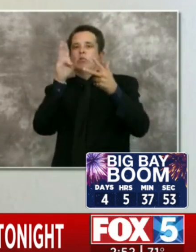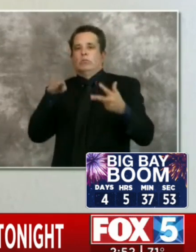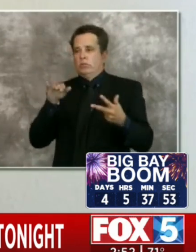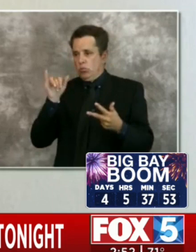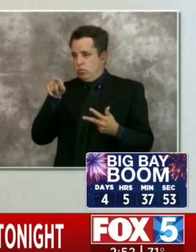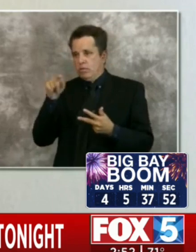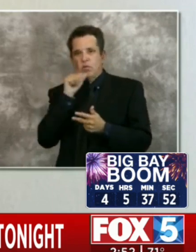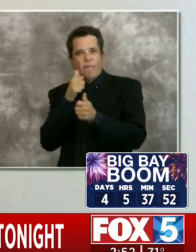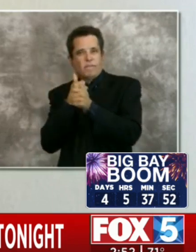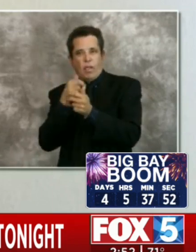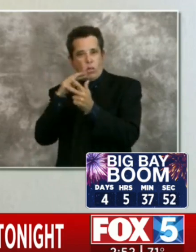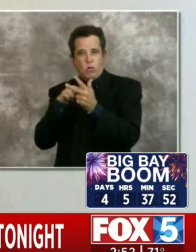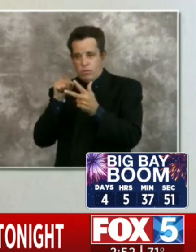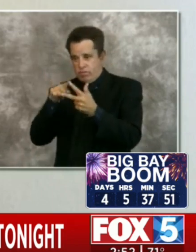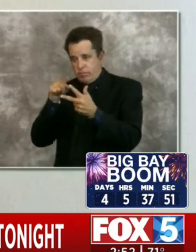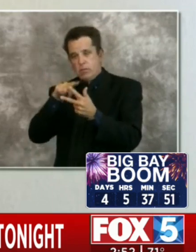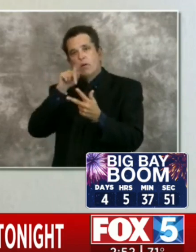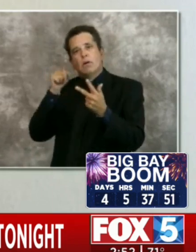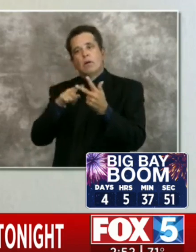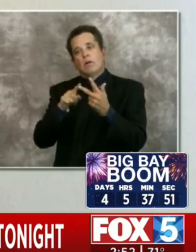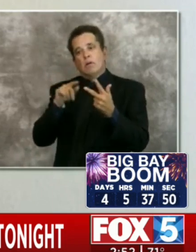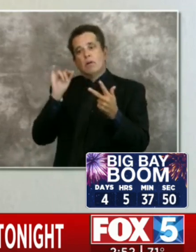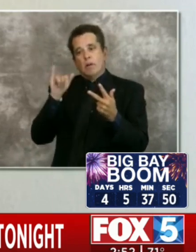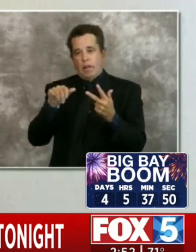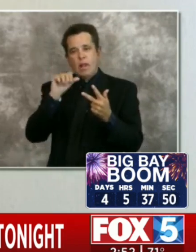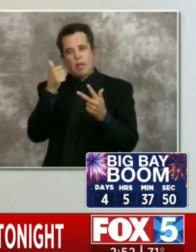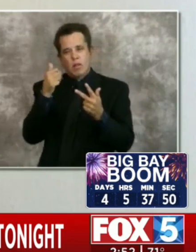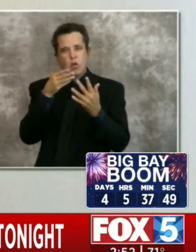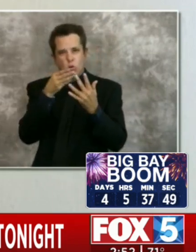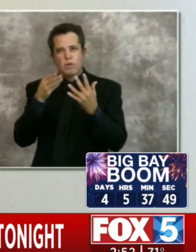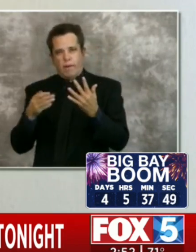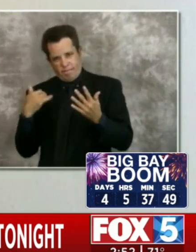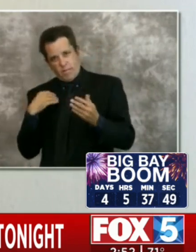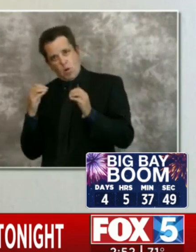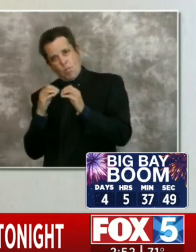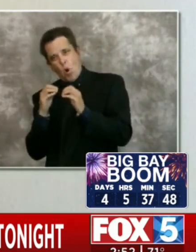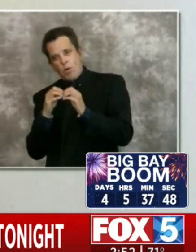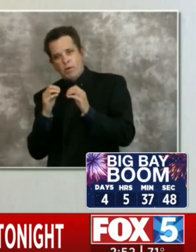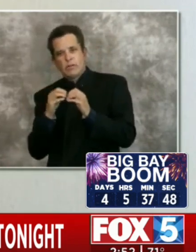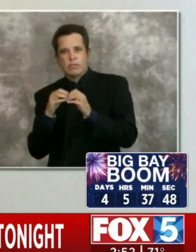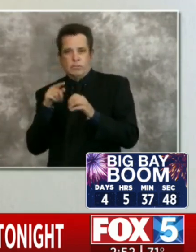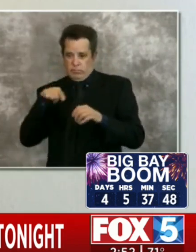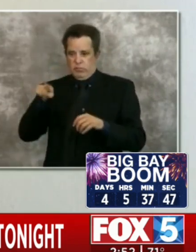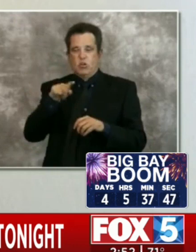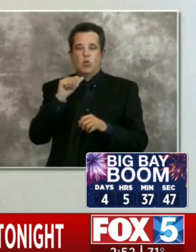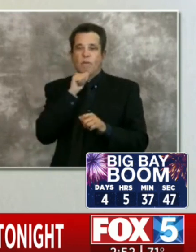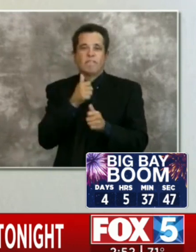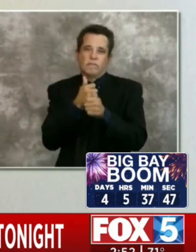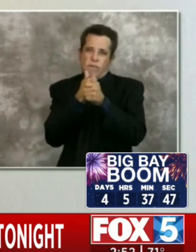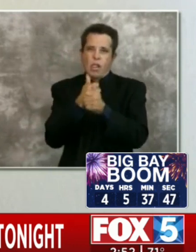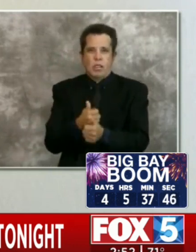OF SET OBVIOUSLY BARS AND RESTAURANTS ARE NUMBER ONE. A PRIVATE RESIDENCES OR NOT IT HEARING THE GUY TURNED OVER TO HIM REST COME FROM A